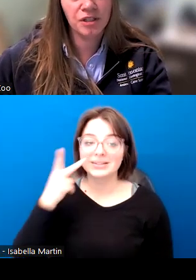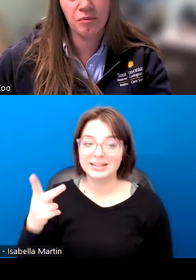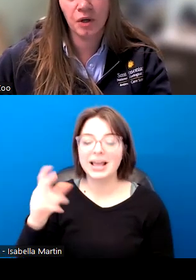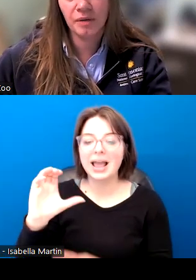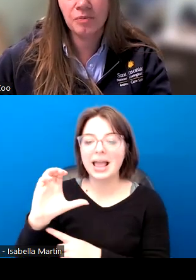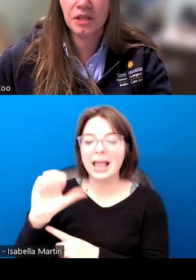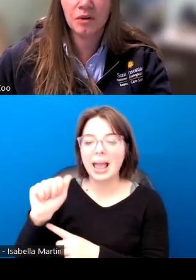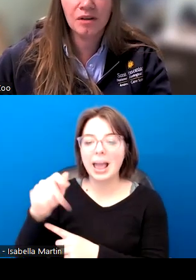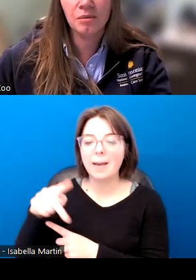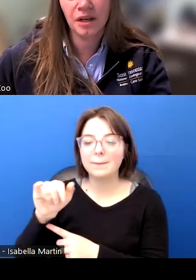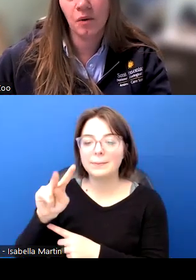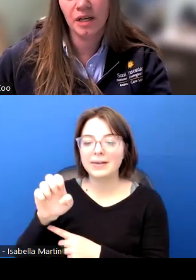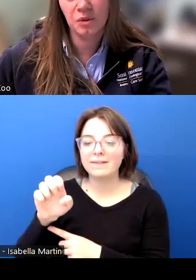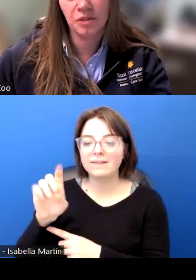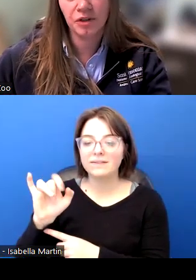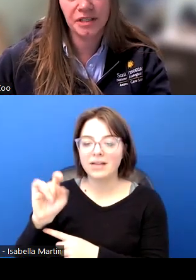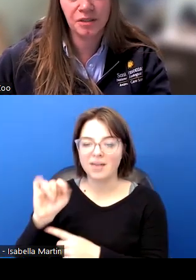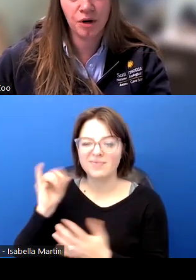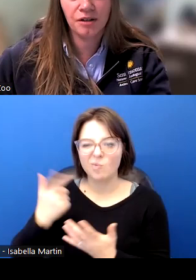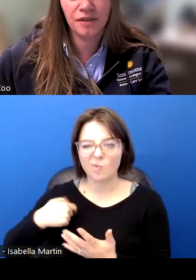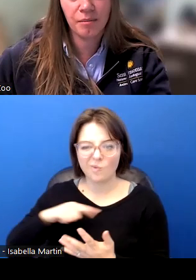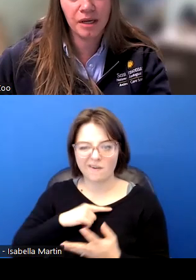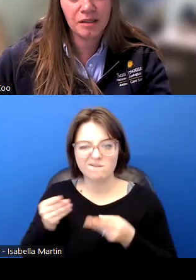is of mealworms, but they will also be getting wax worms and crickets as a part of that mix.